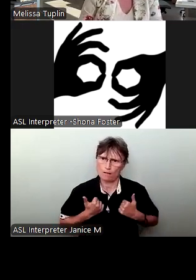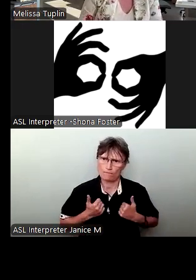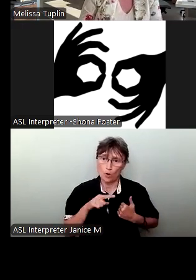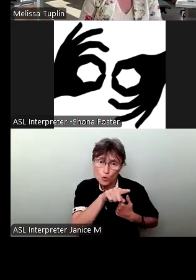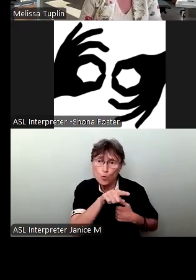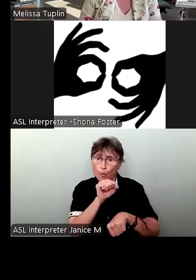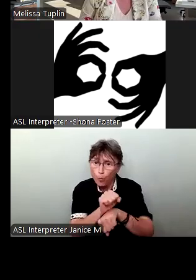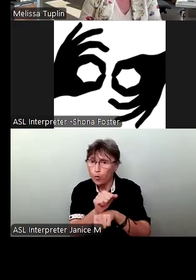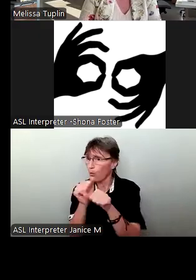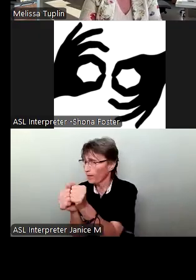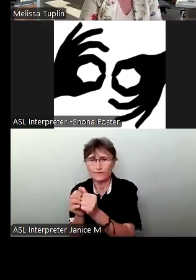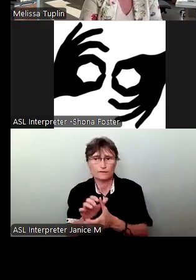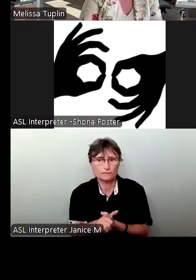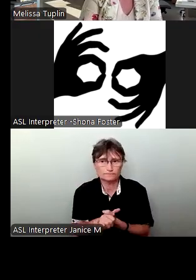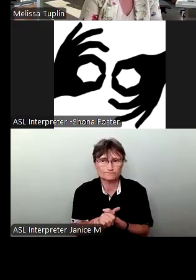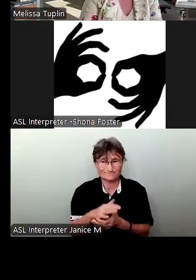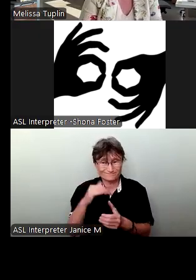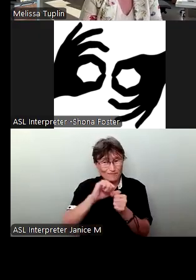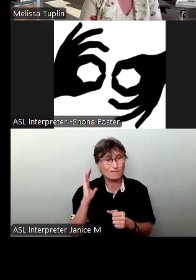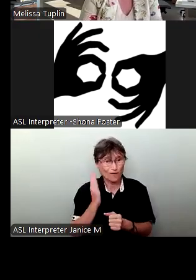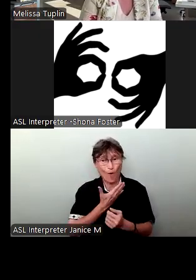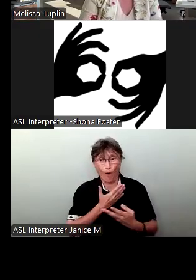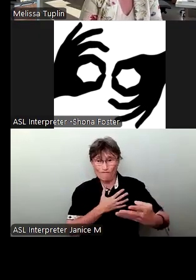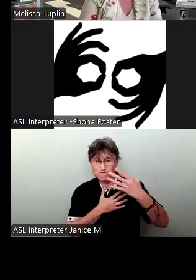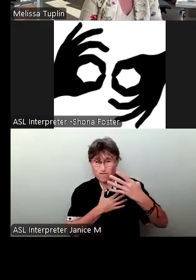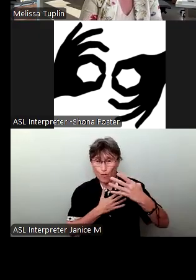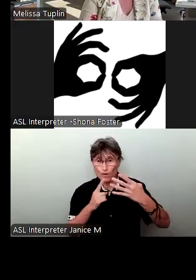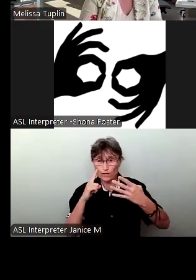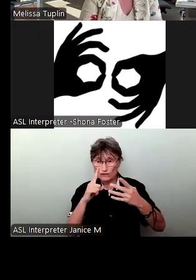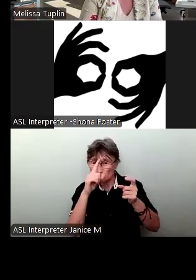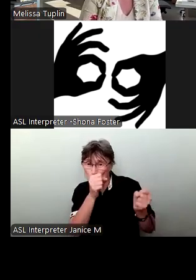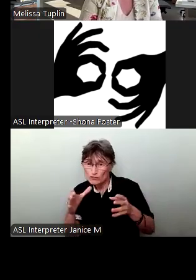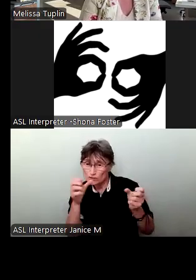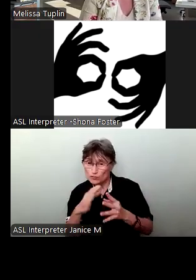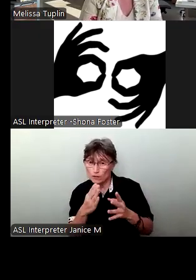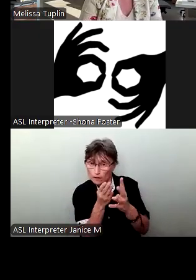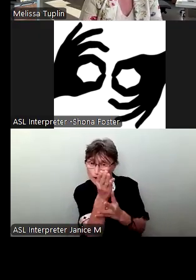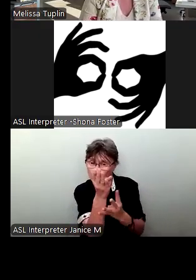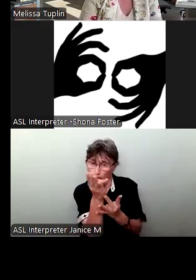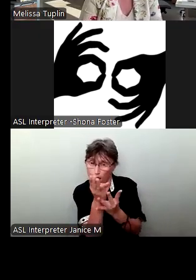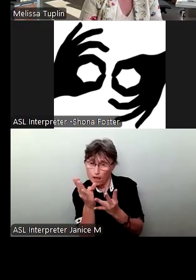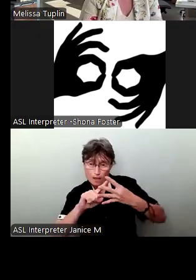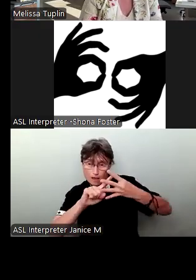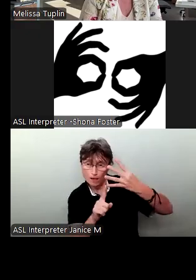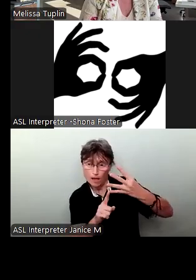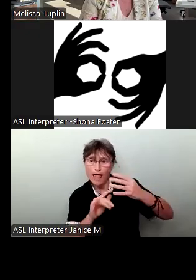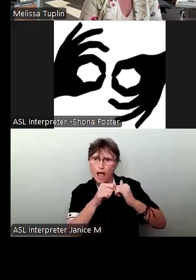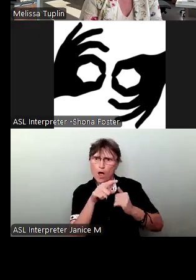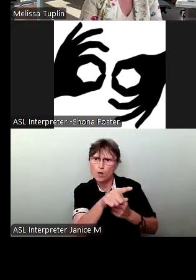from our four strategic directions, this is how your organization contributes to people,